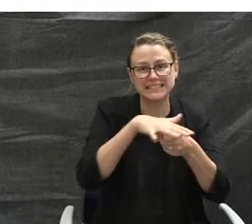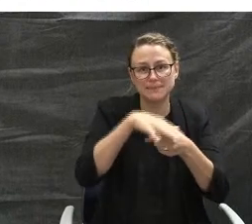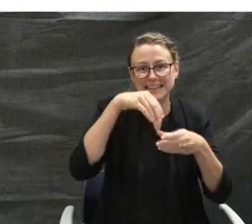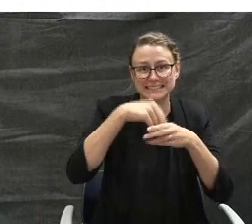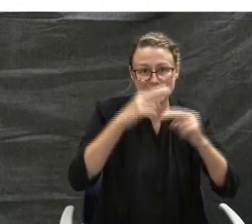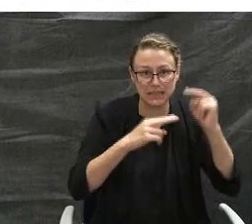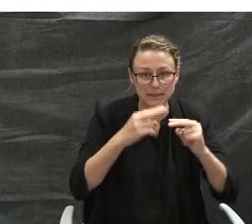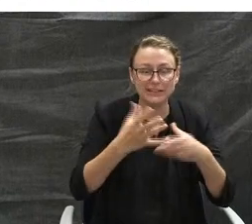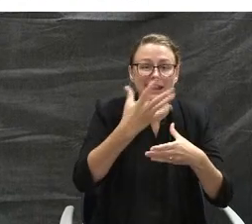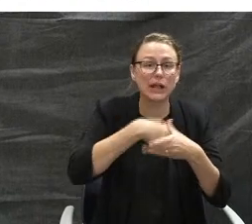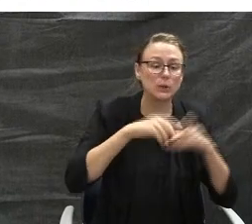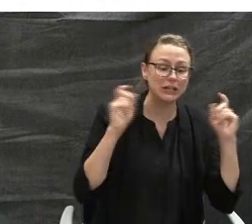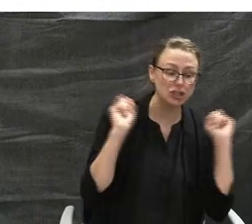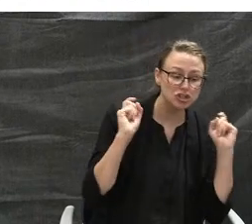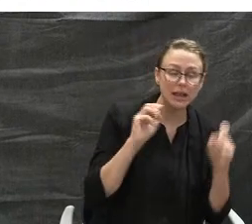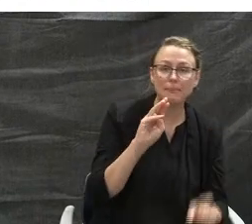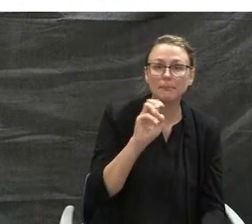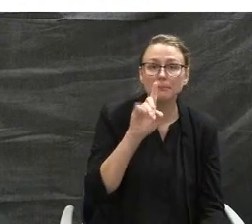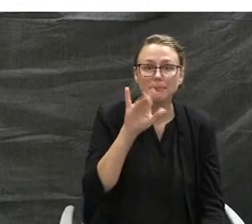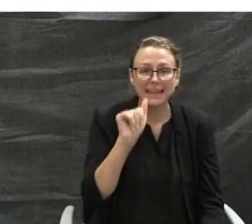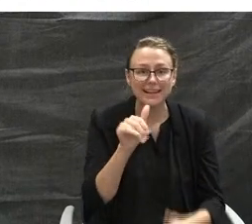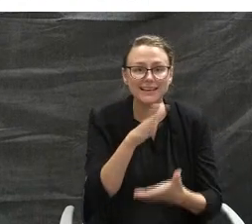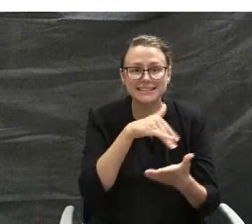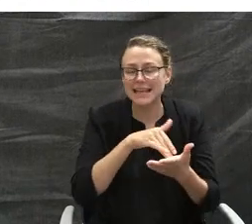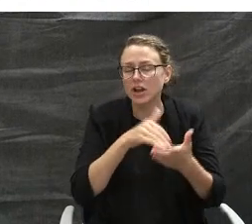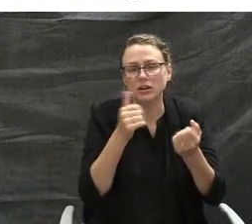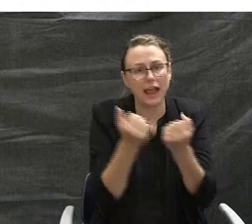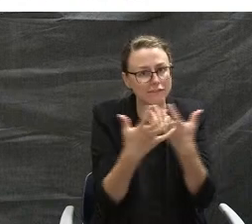including gems and media centers and specialist rooms, and so